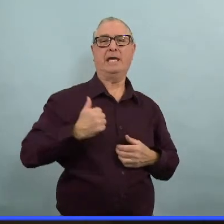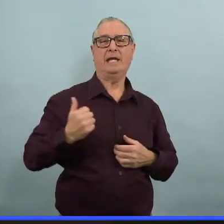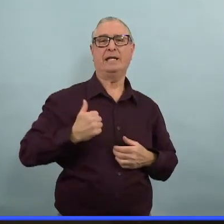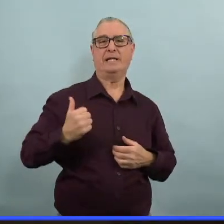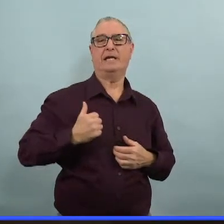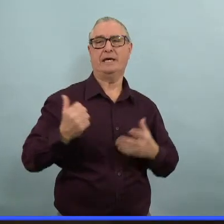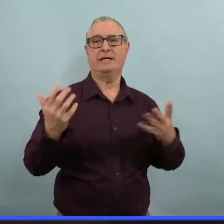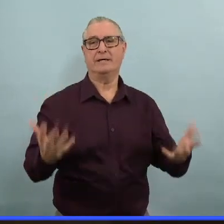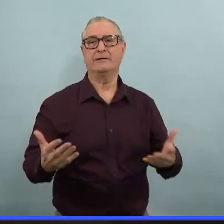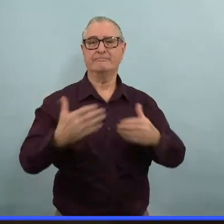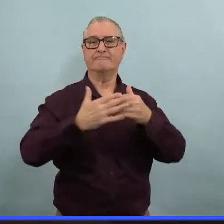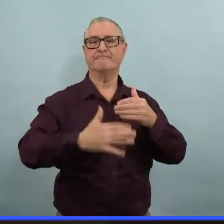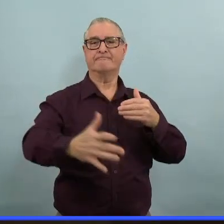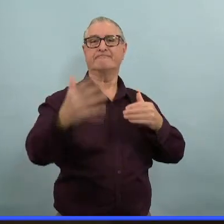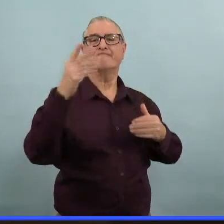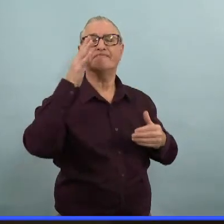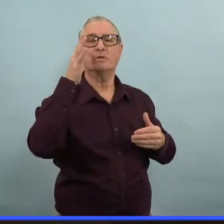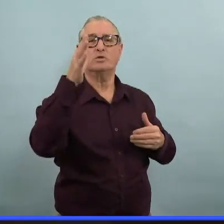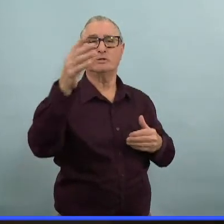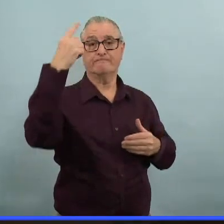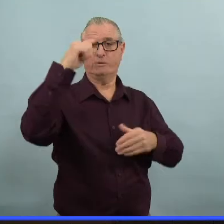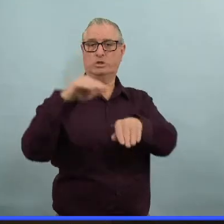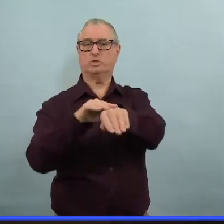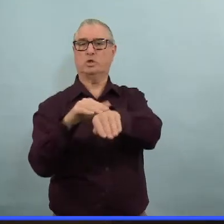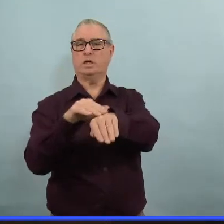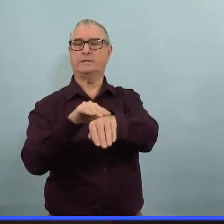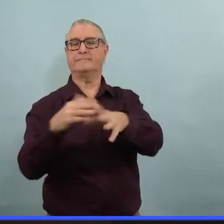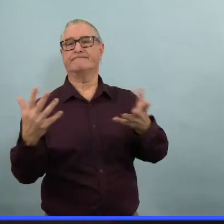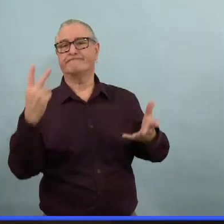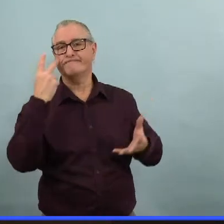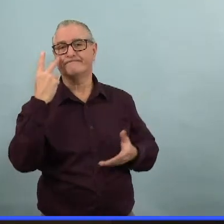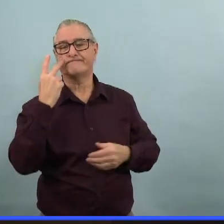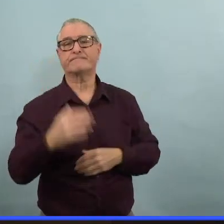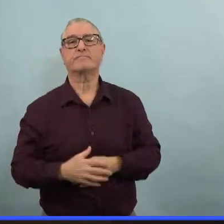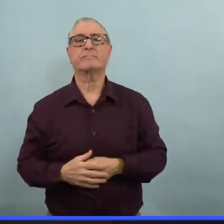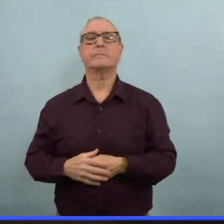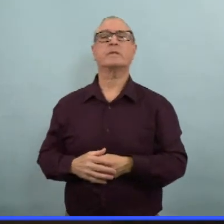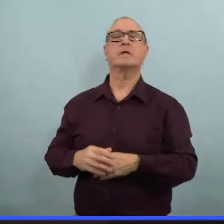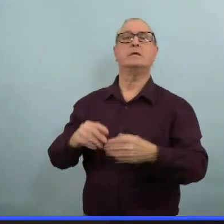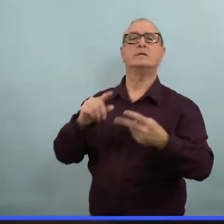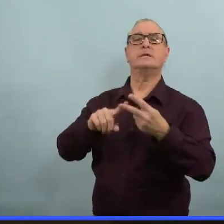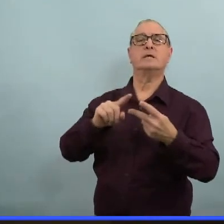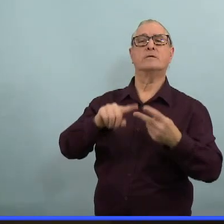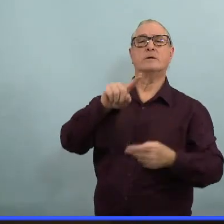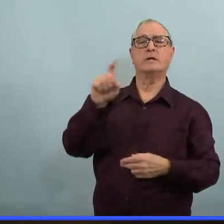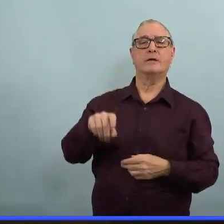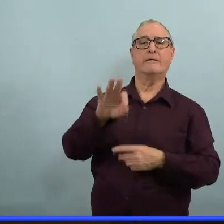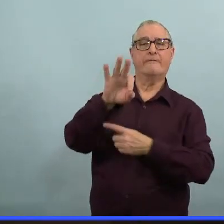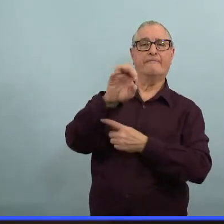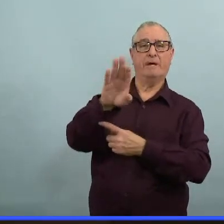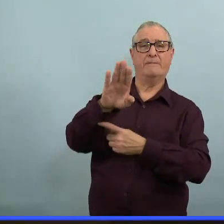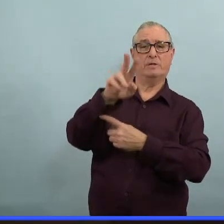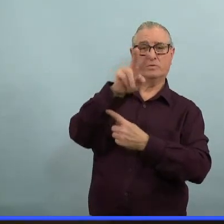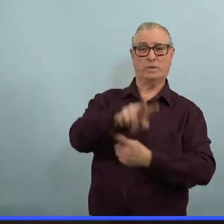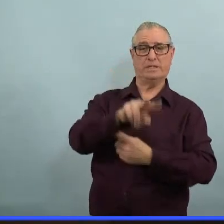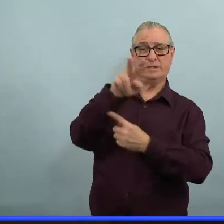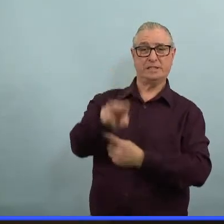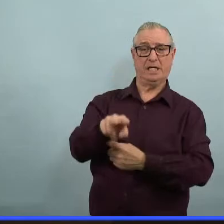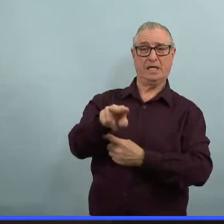january 22nd what will be what what is coming next you could see the part of population who is